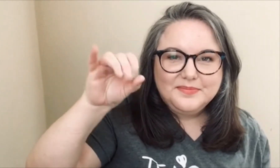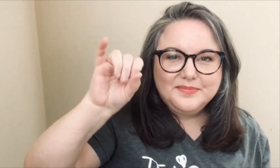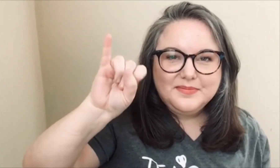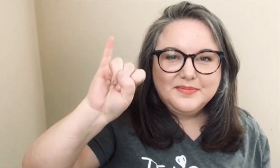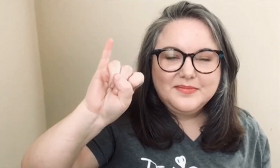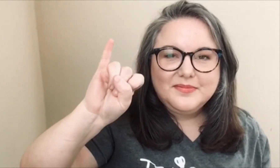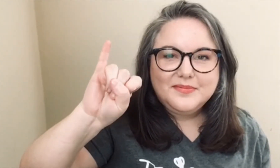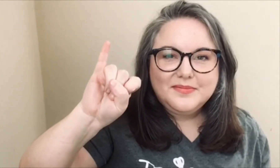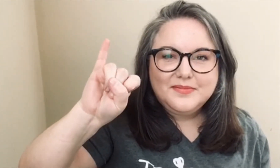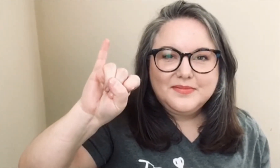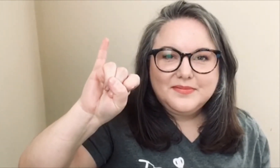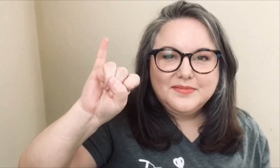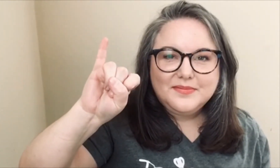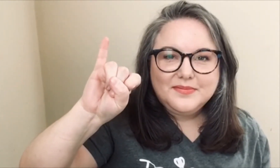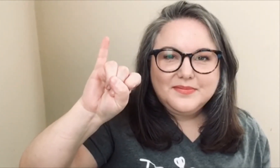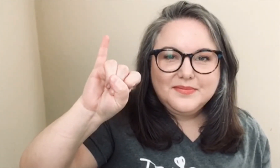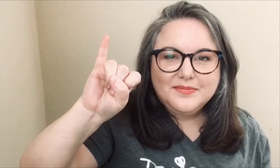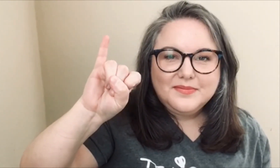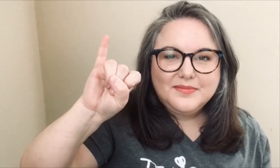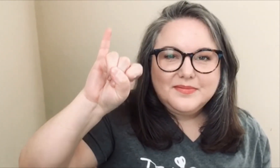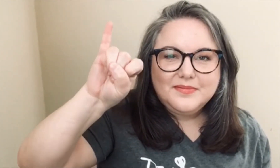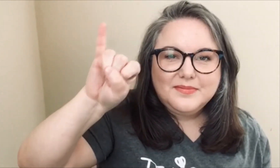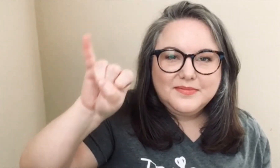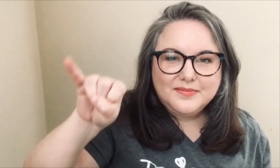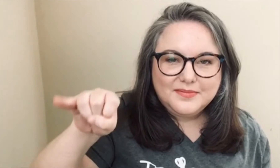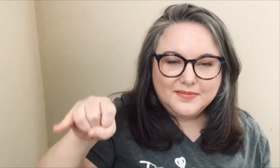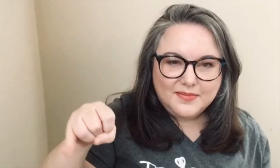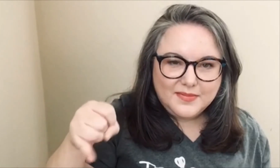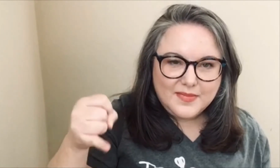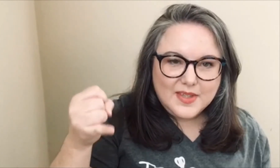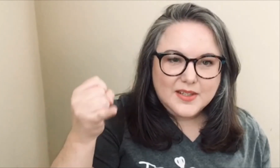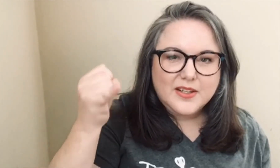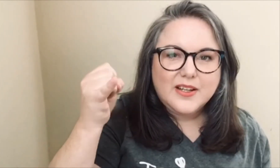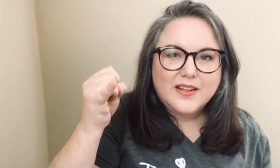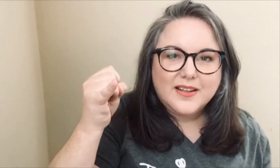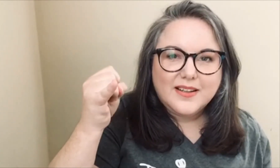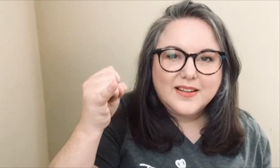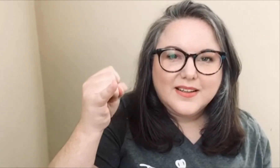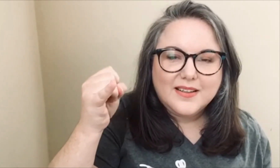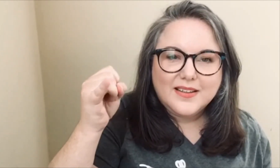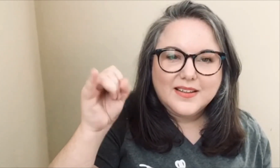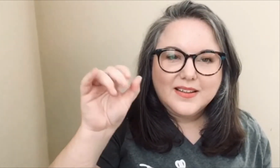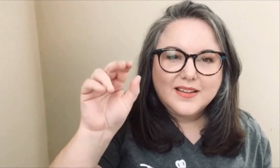I J